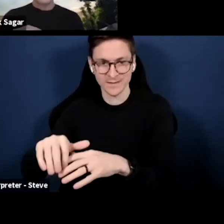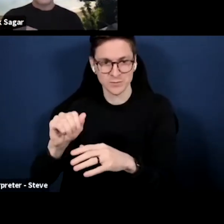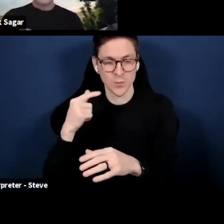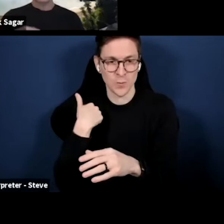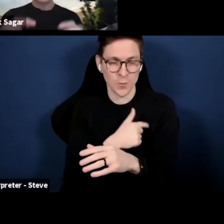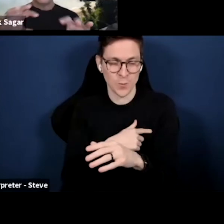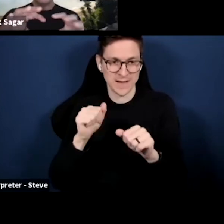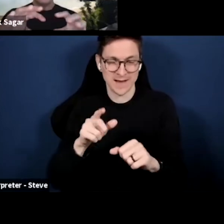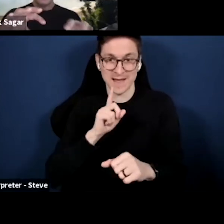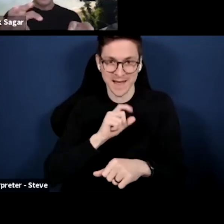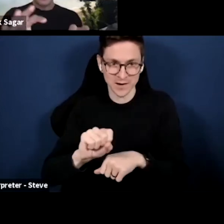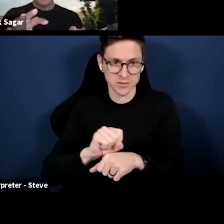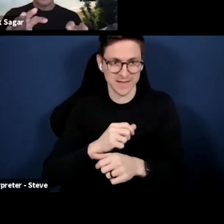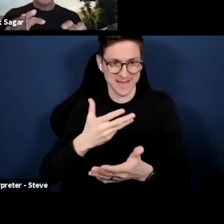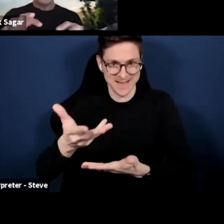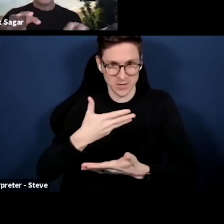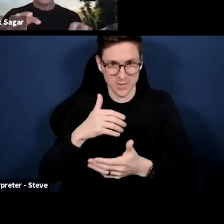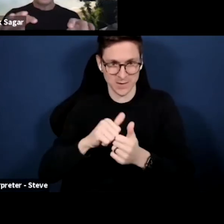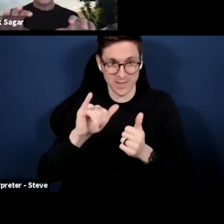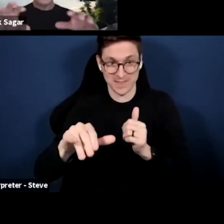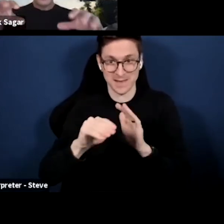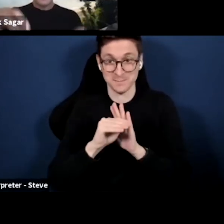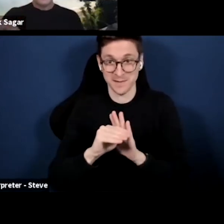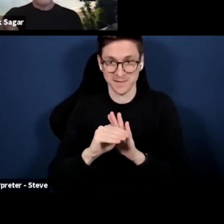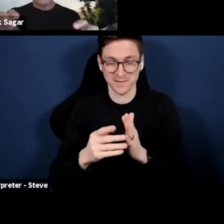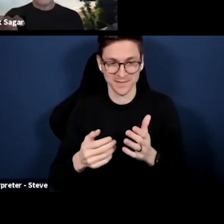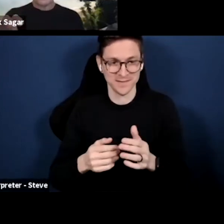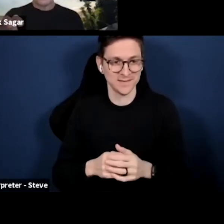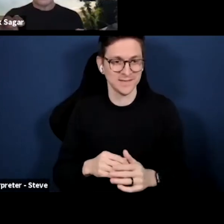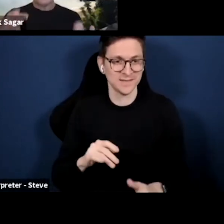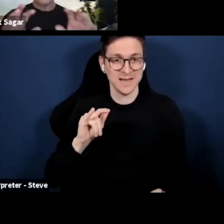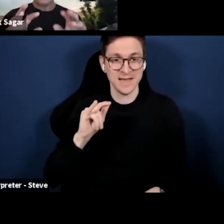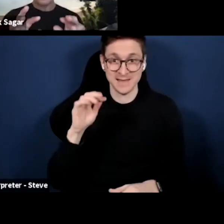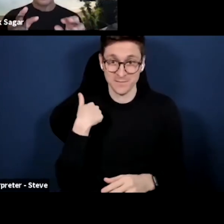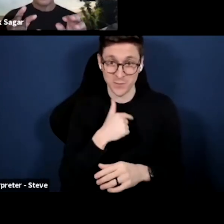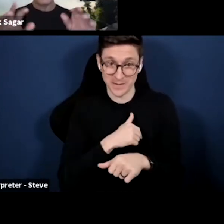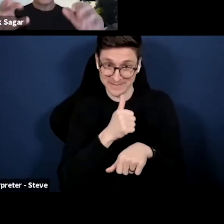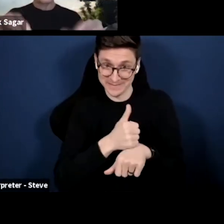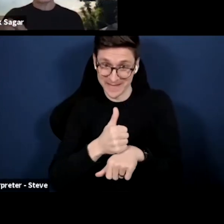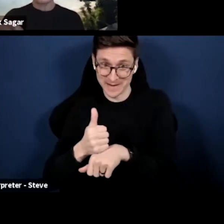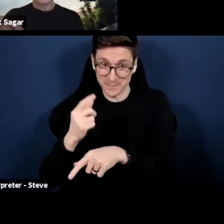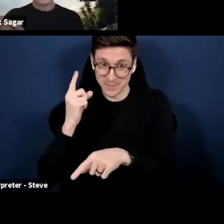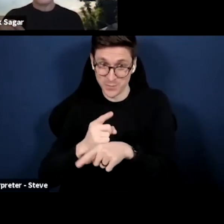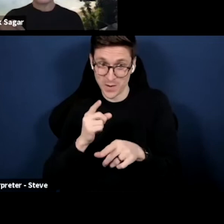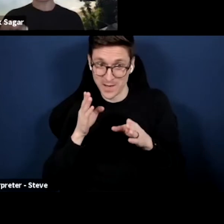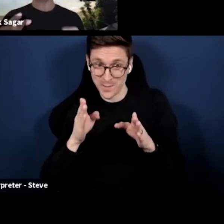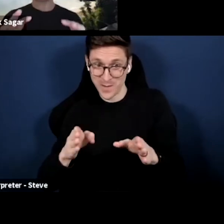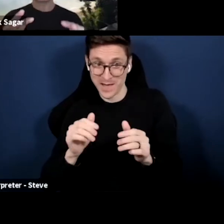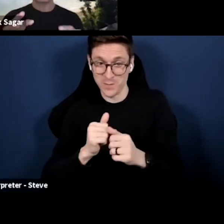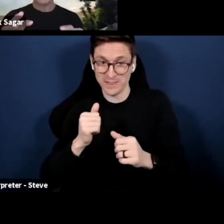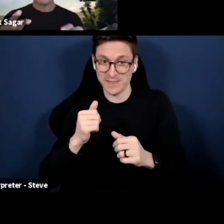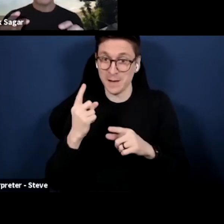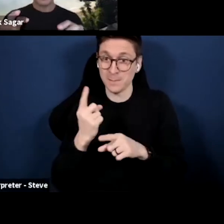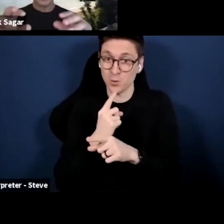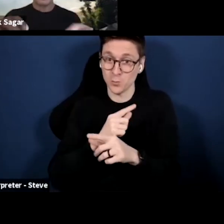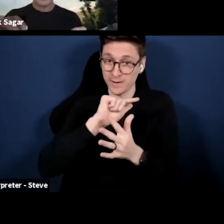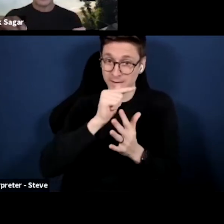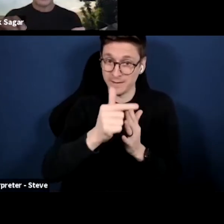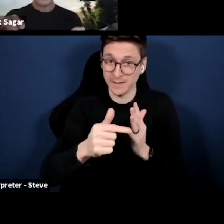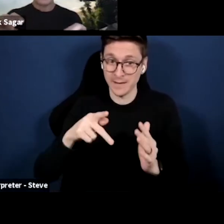and if we do it in the right way with the right types of pathways we should be able to simulate